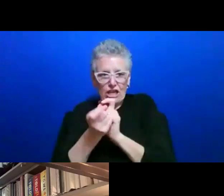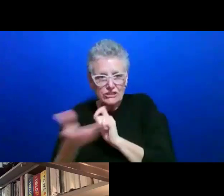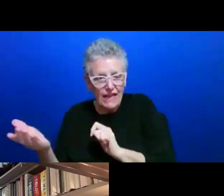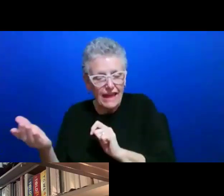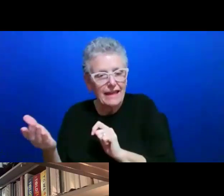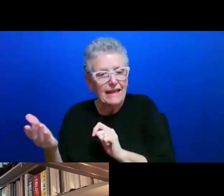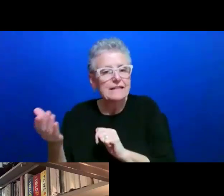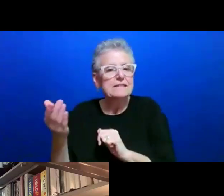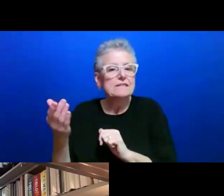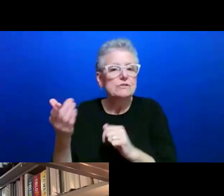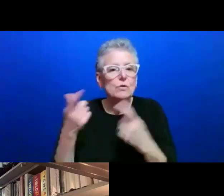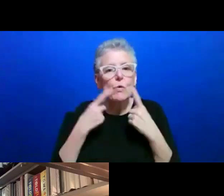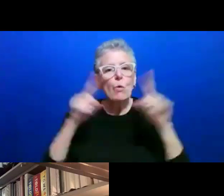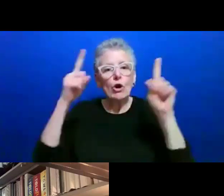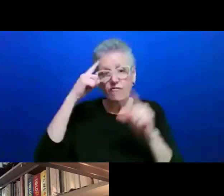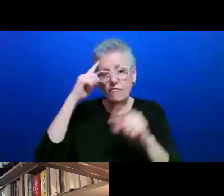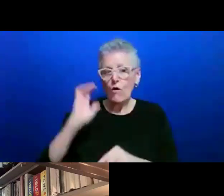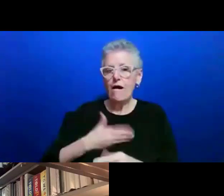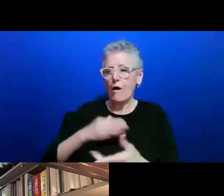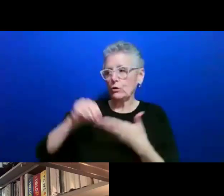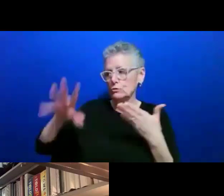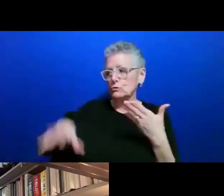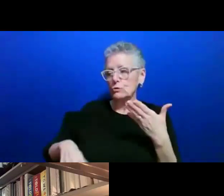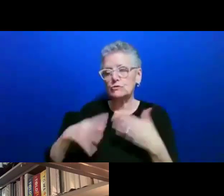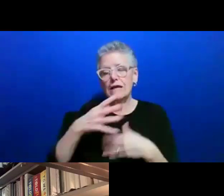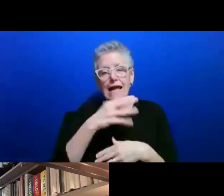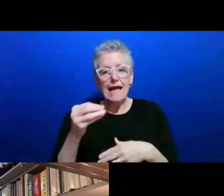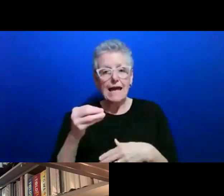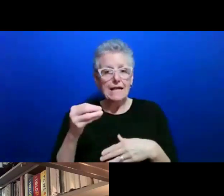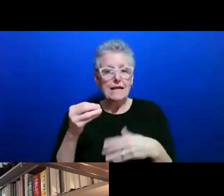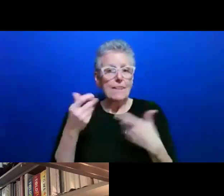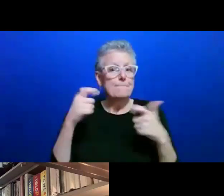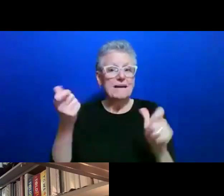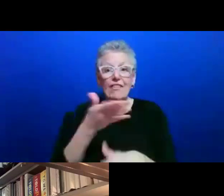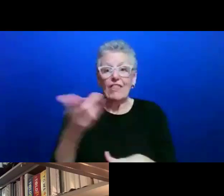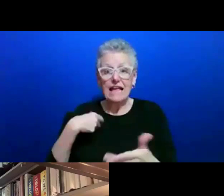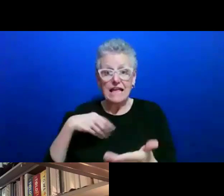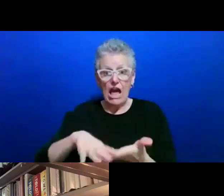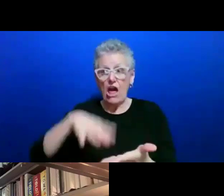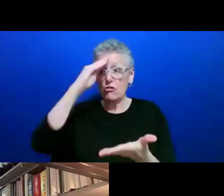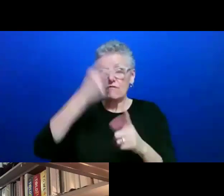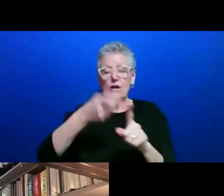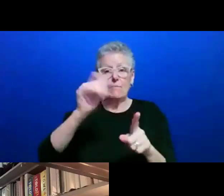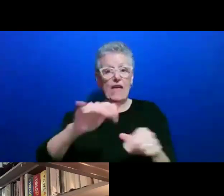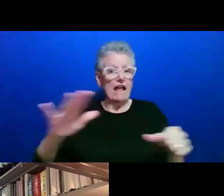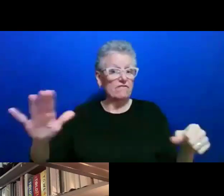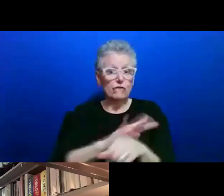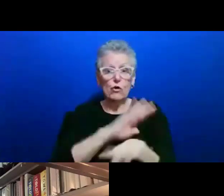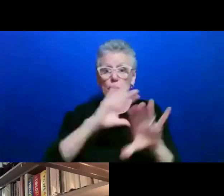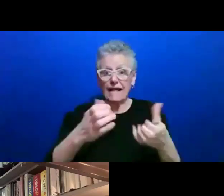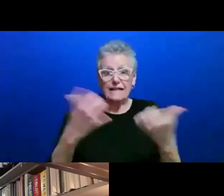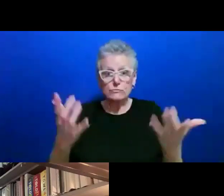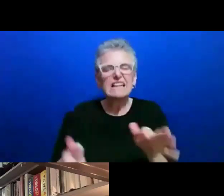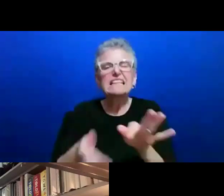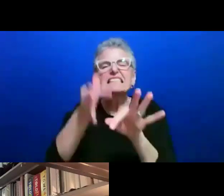to work for our students. The major takeaway that I took from that entire class is simple is okay,